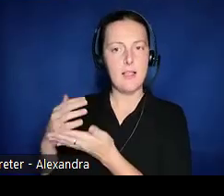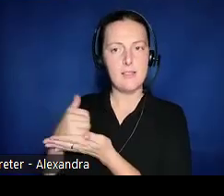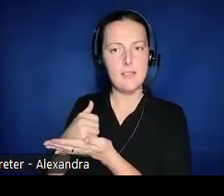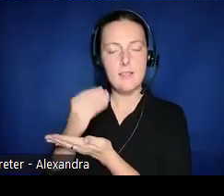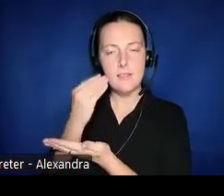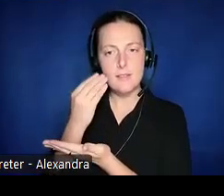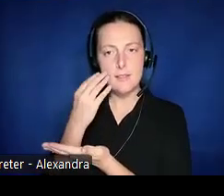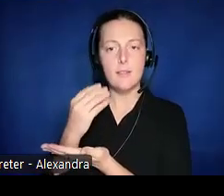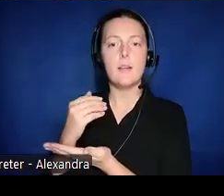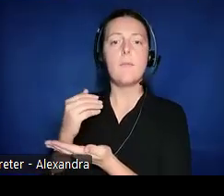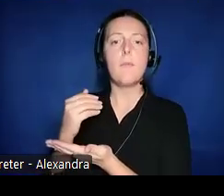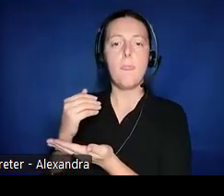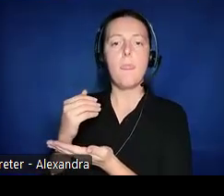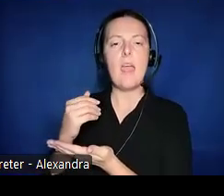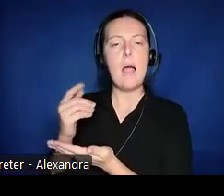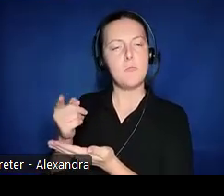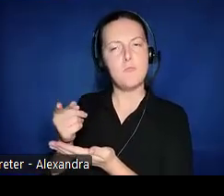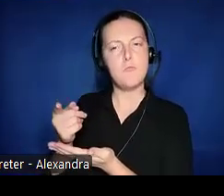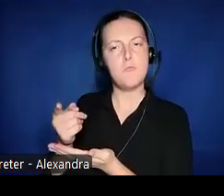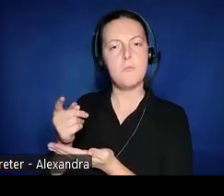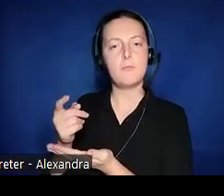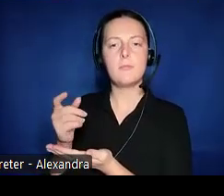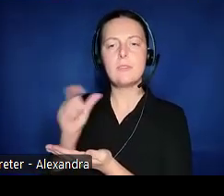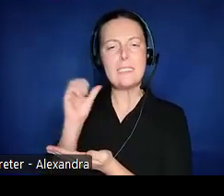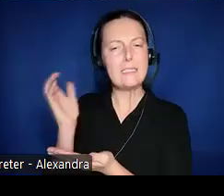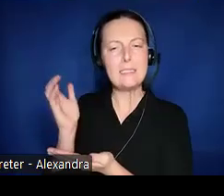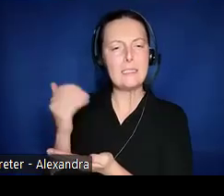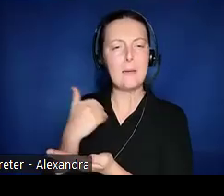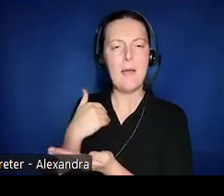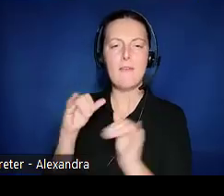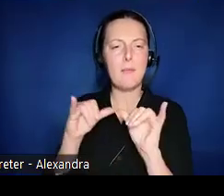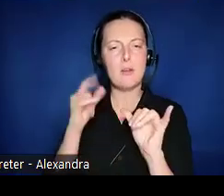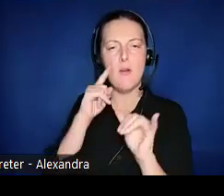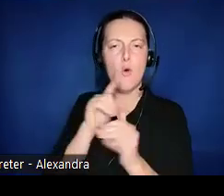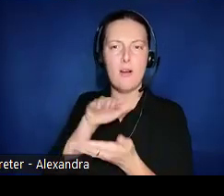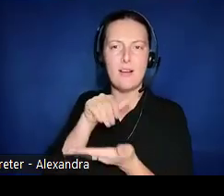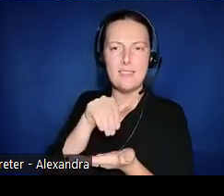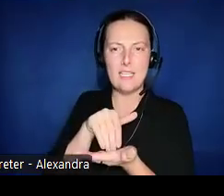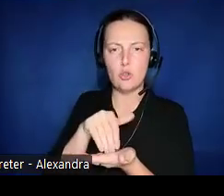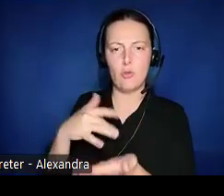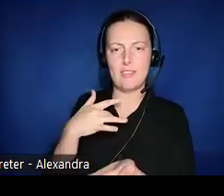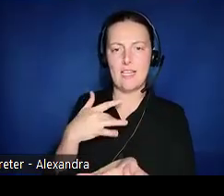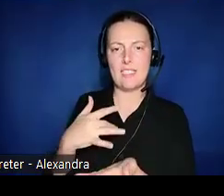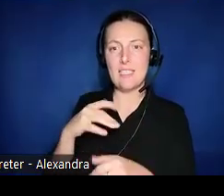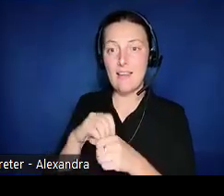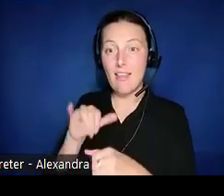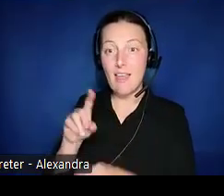tendency within that data set um that it didn't occur to them. I was wondering if there was any